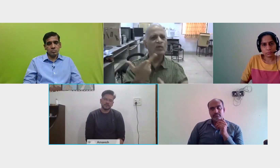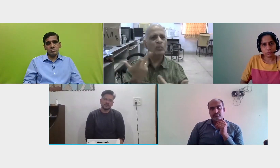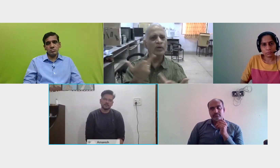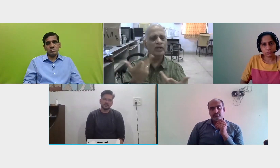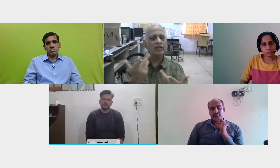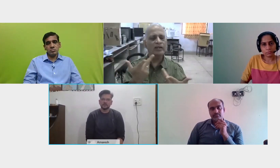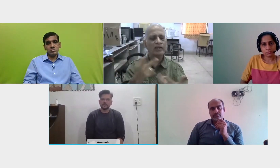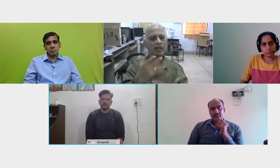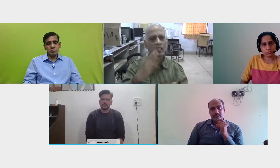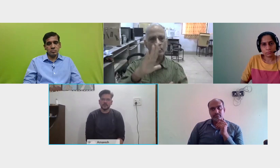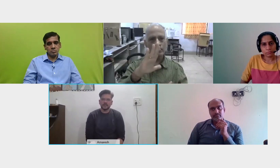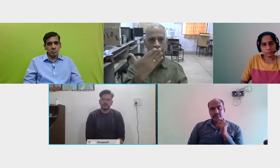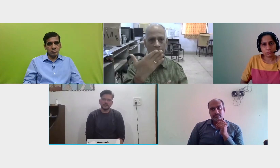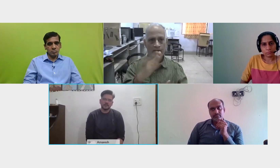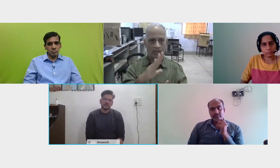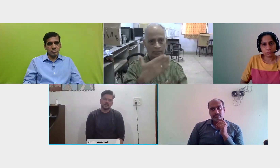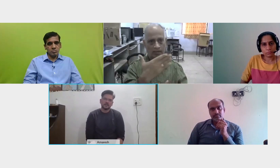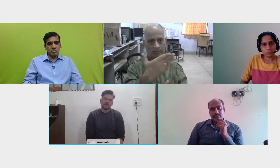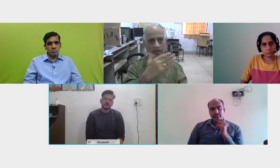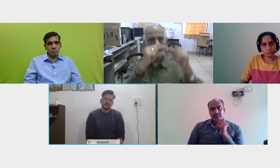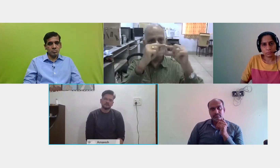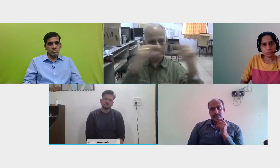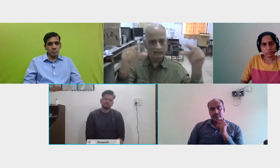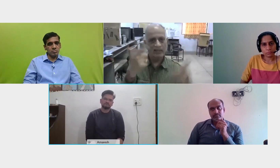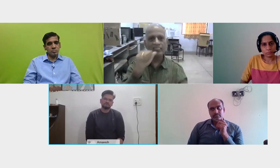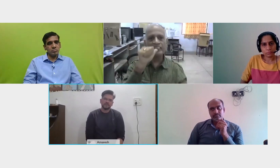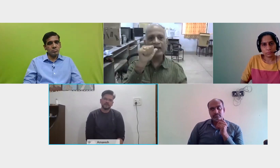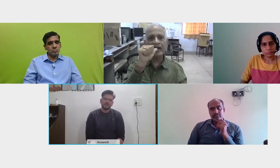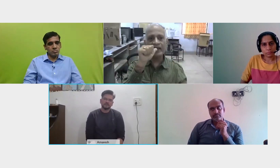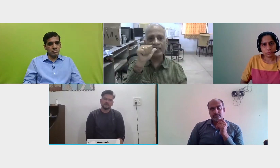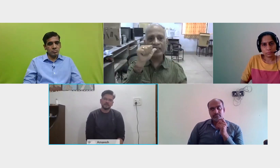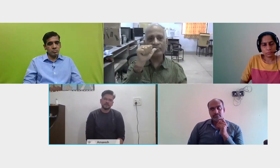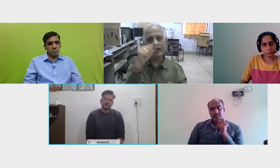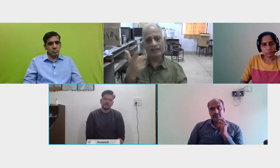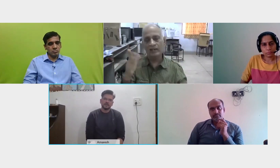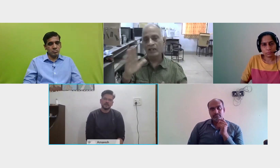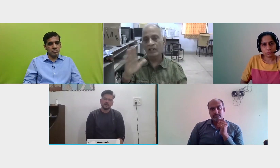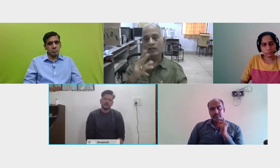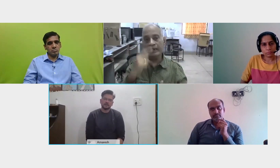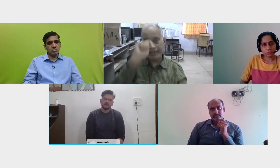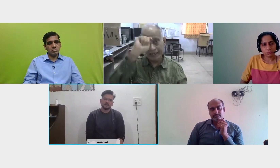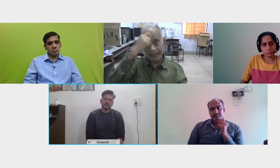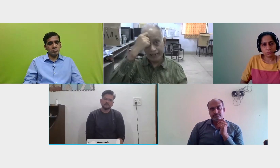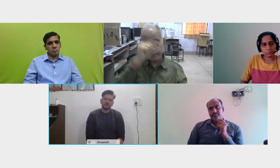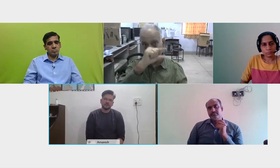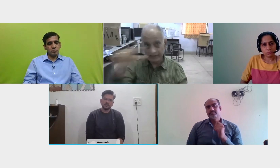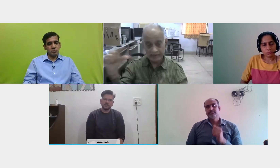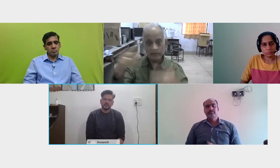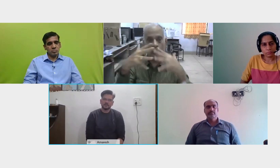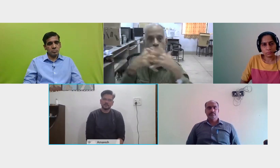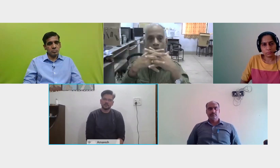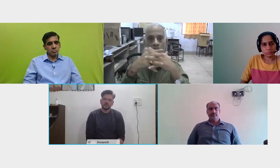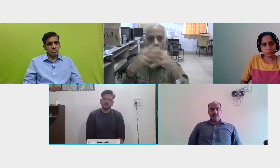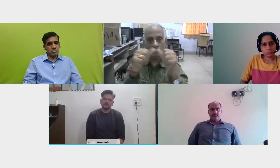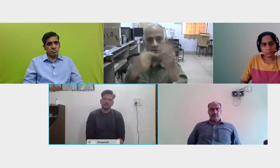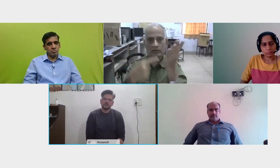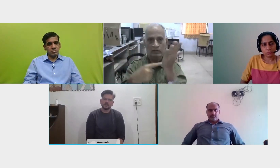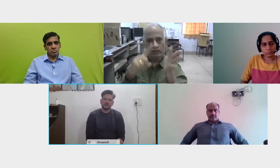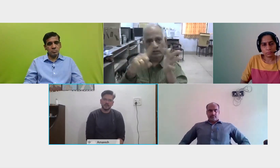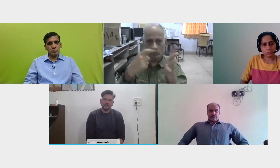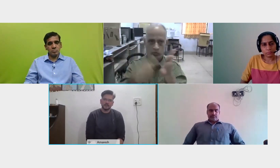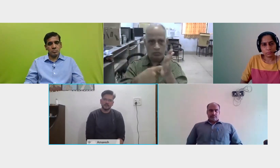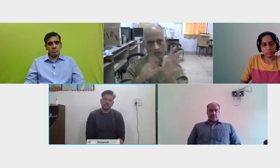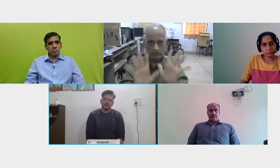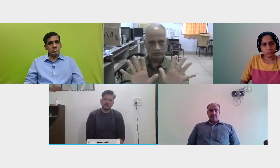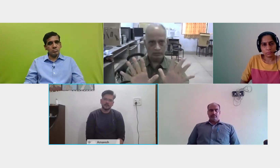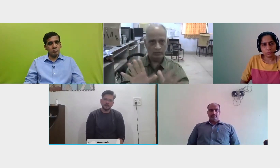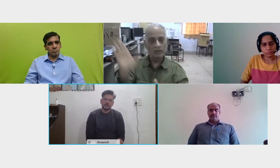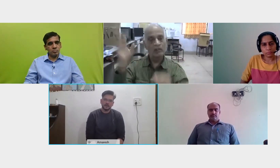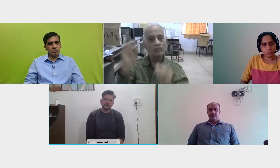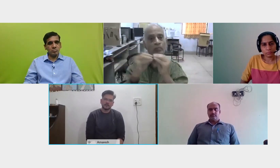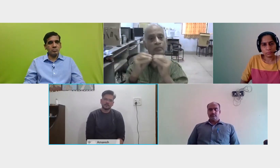hand moves. But here in India becomes two-handed. For example, in Tamil we have word for water